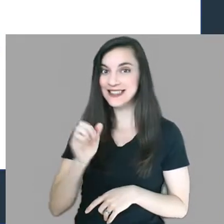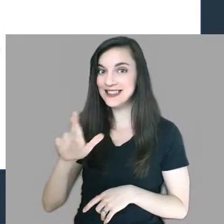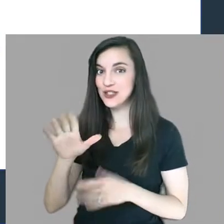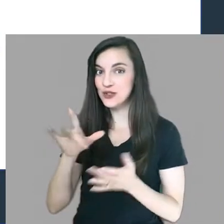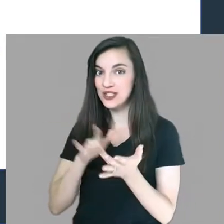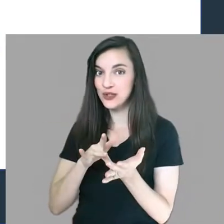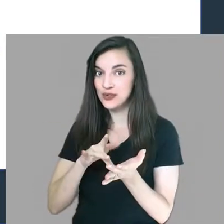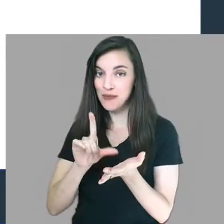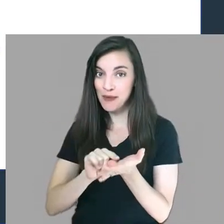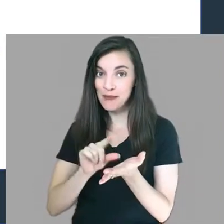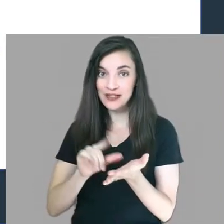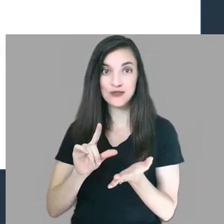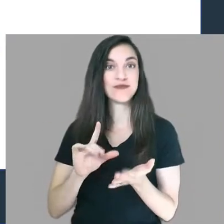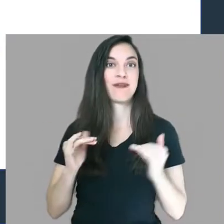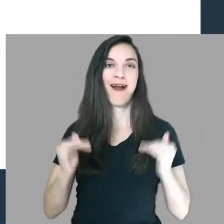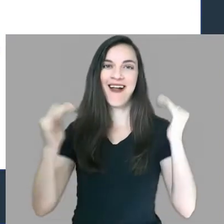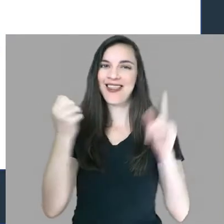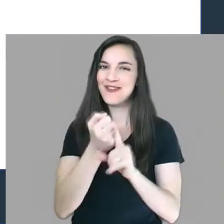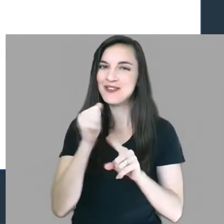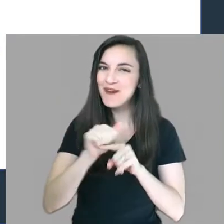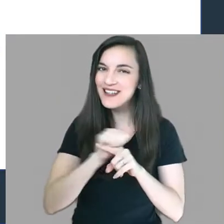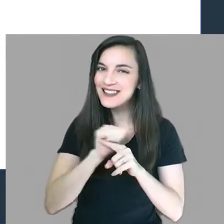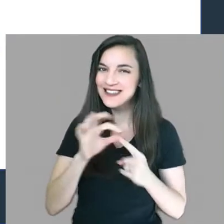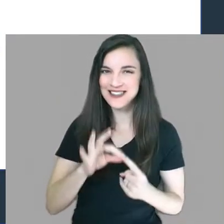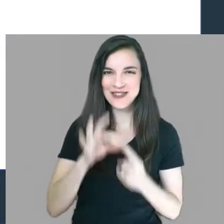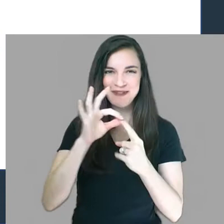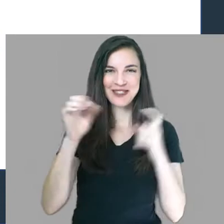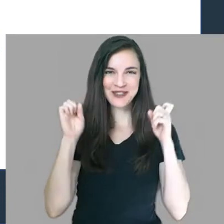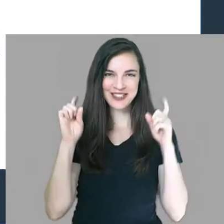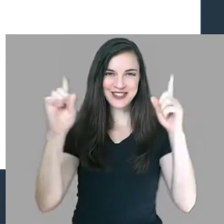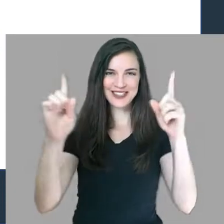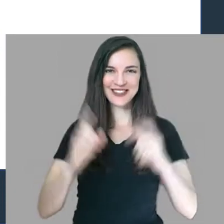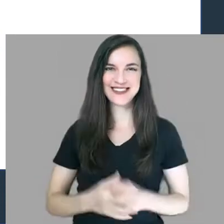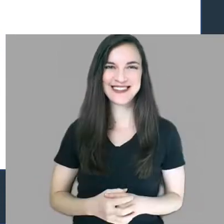and CEEDAR Center’s publication High-Leverage Practices in Special Education.